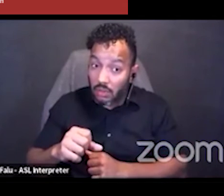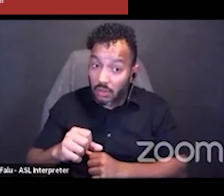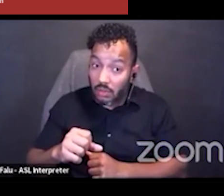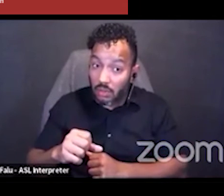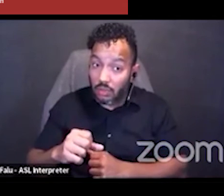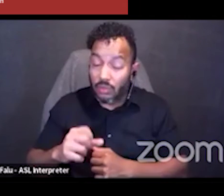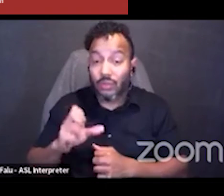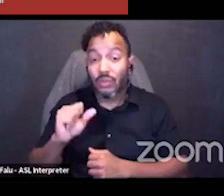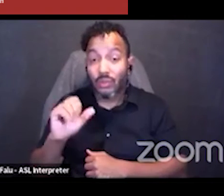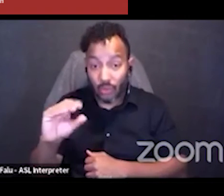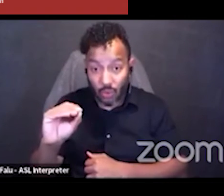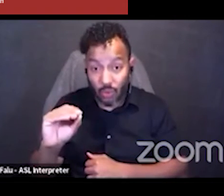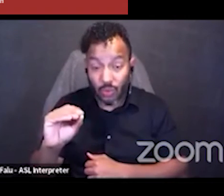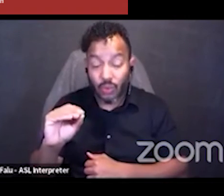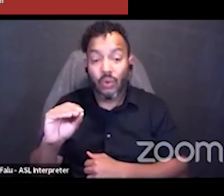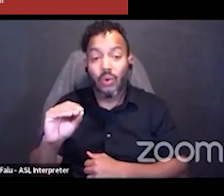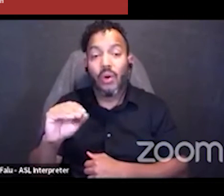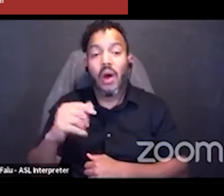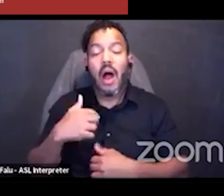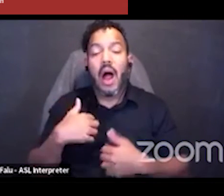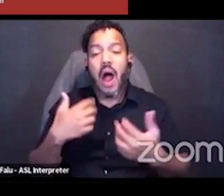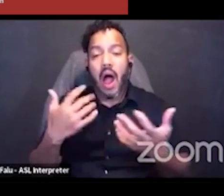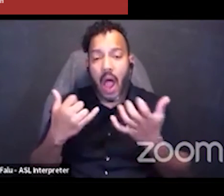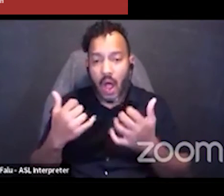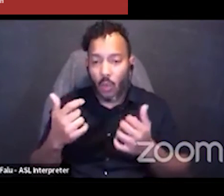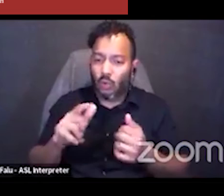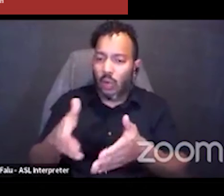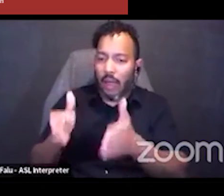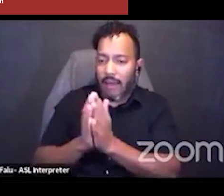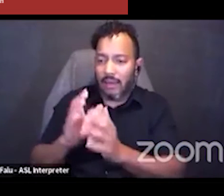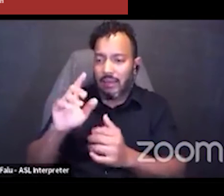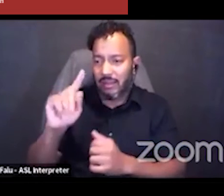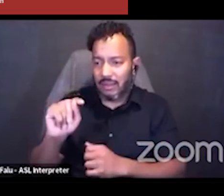On that note I'm going to Tyree.